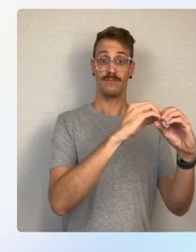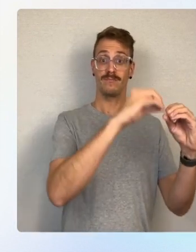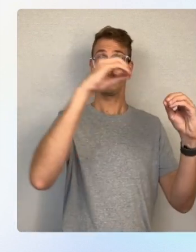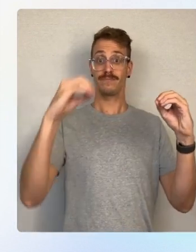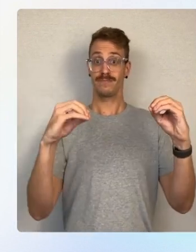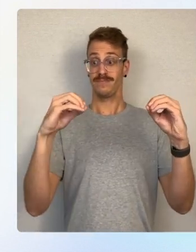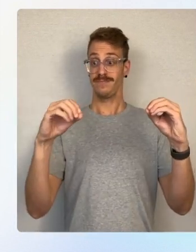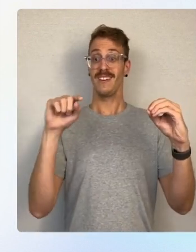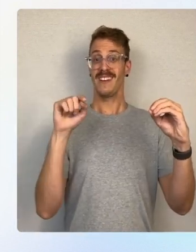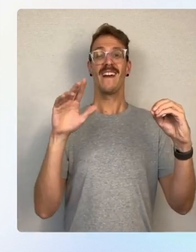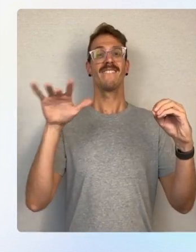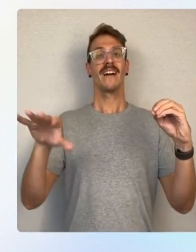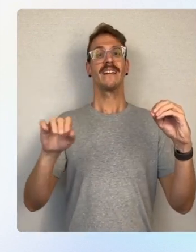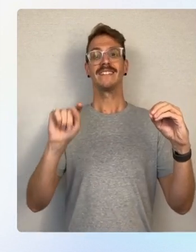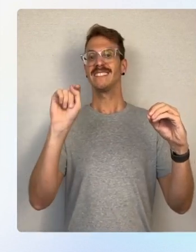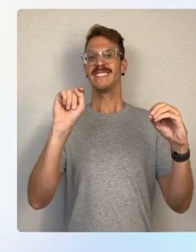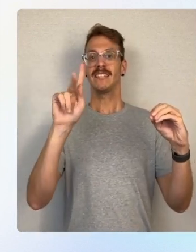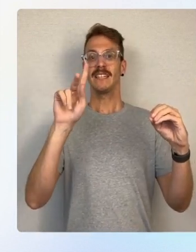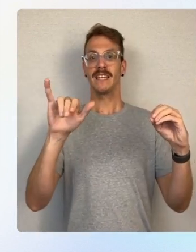Add a new node and find the T key node.